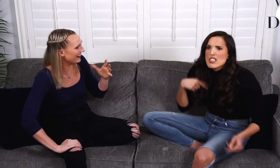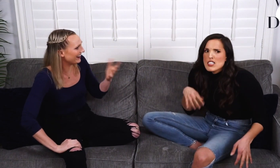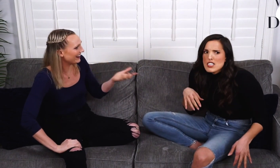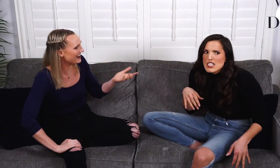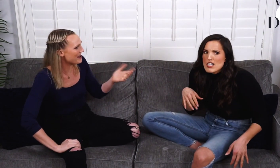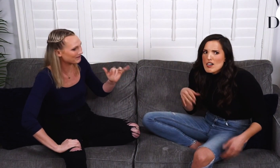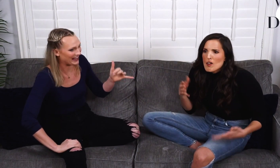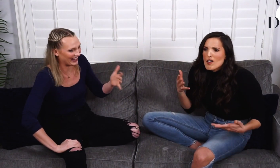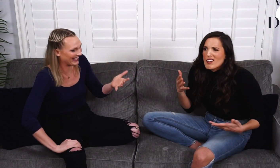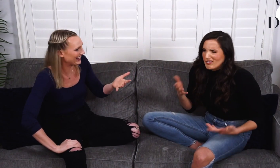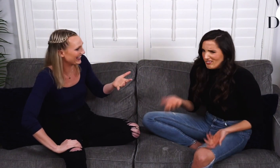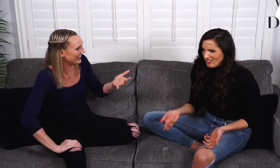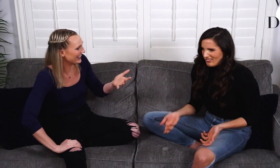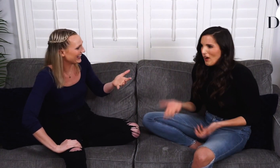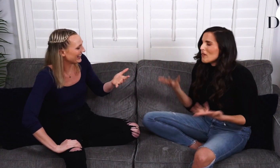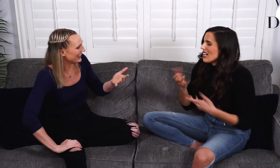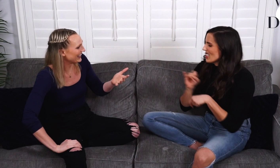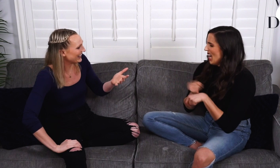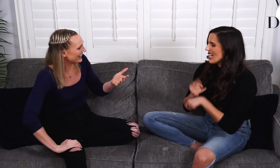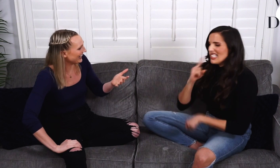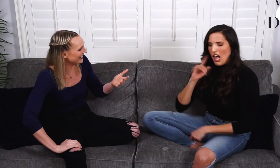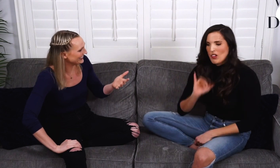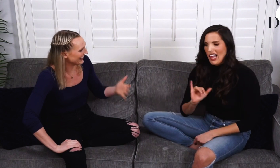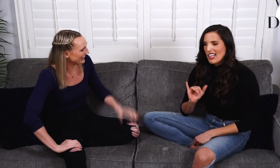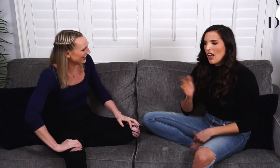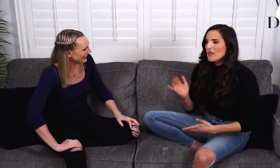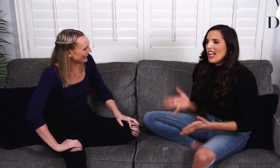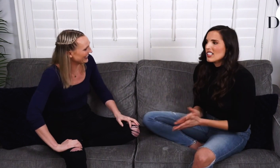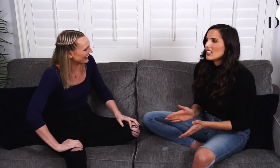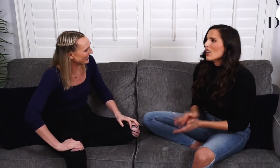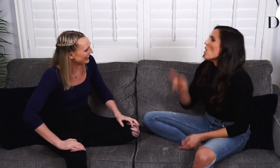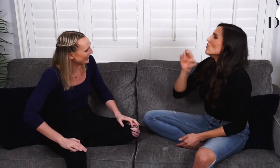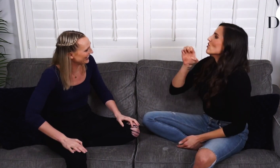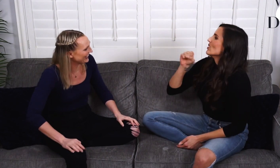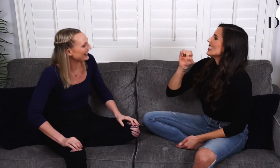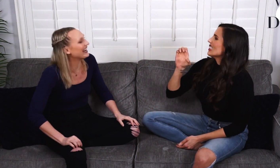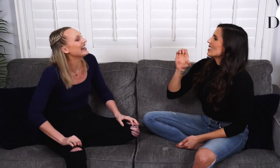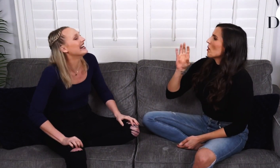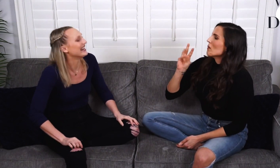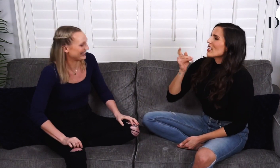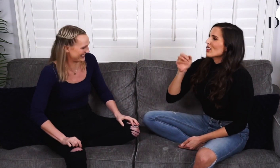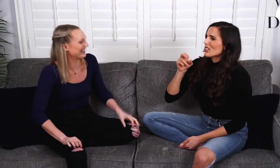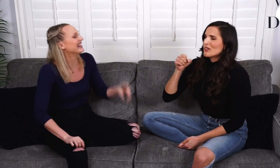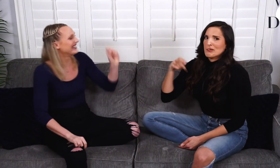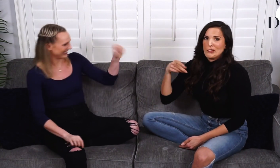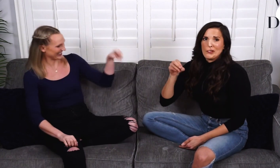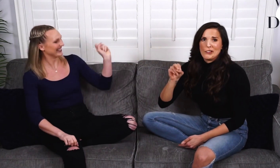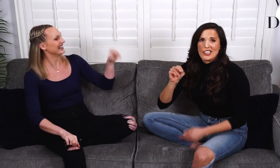And I had to think for a minute. What does Jenny sound like? And I'm like, “Oh, Reese Witherspoon!”